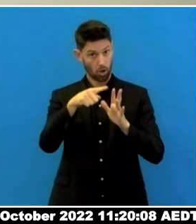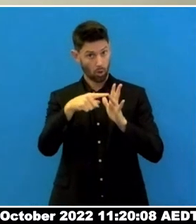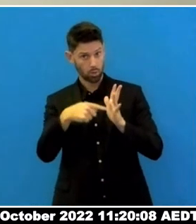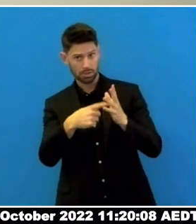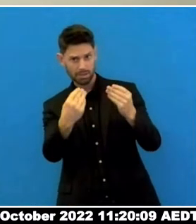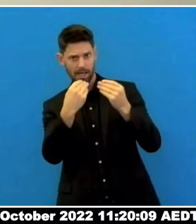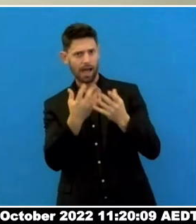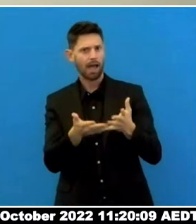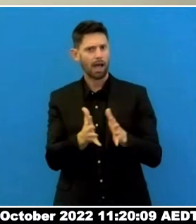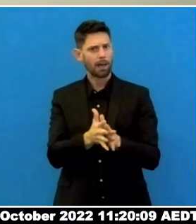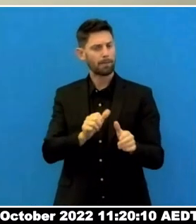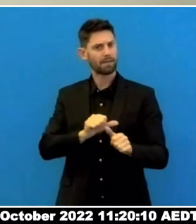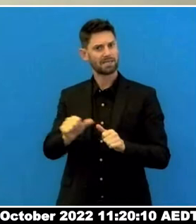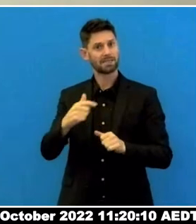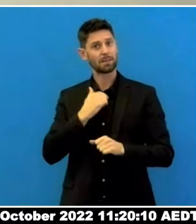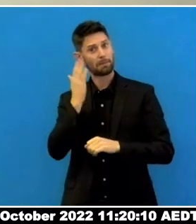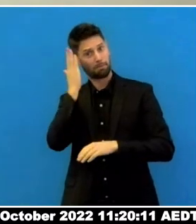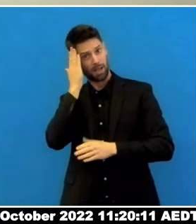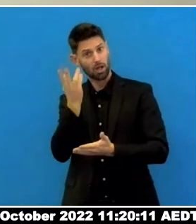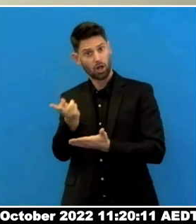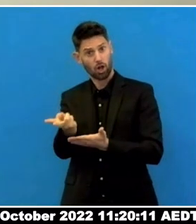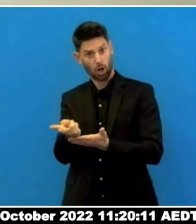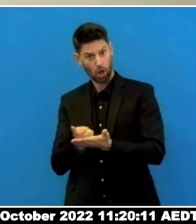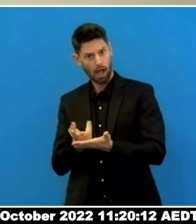and the best way to walk to relieve some of my back pain.